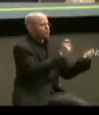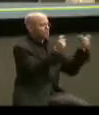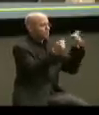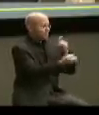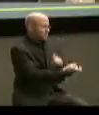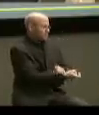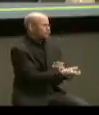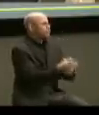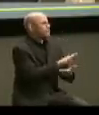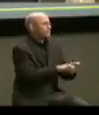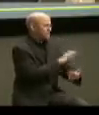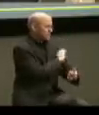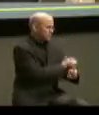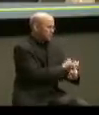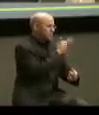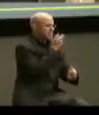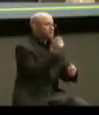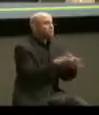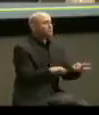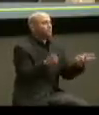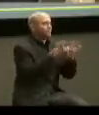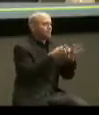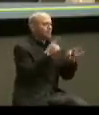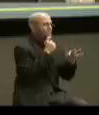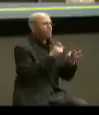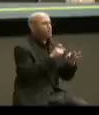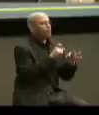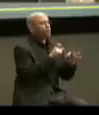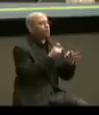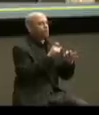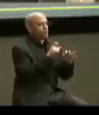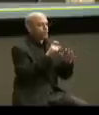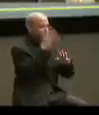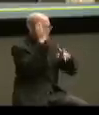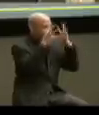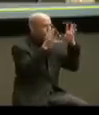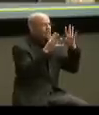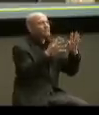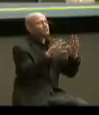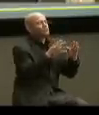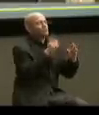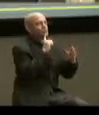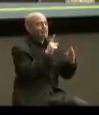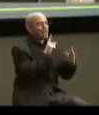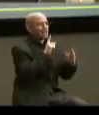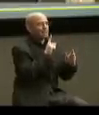CLEAN ENERGY ECONOMY BECAUSE IT IS VITAL TO DRIVING INNOVATION,